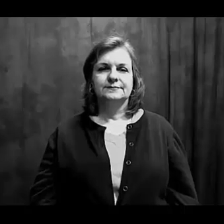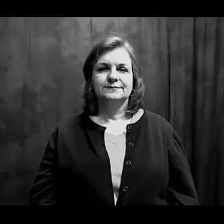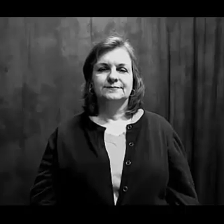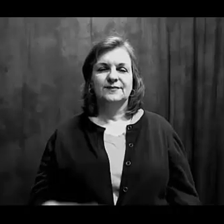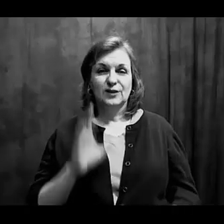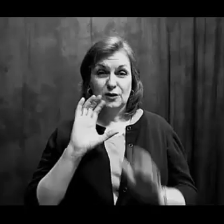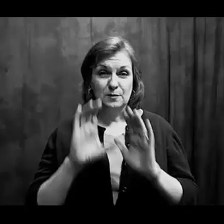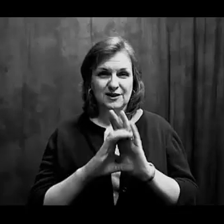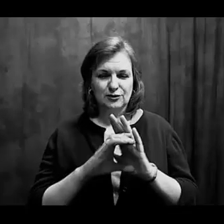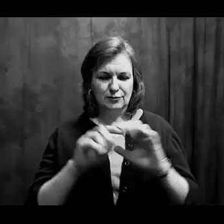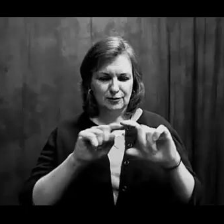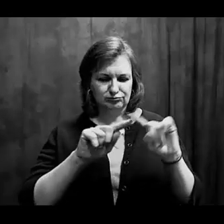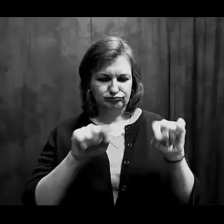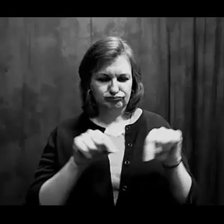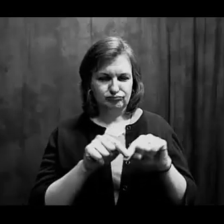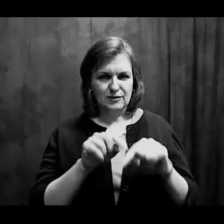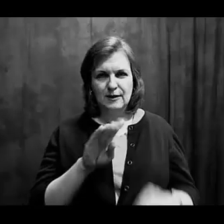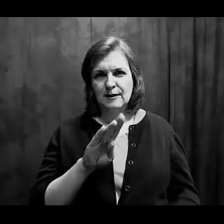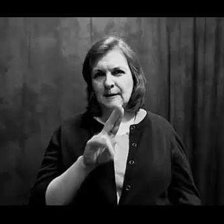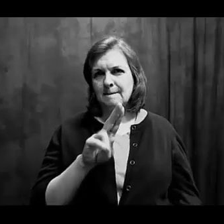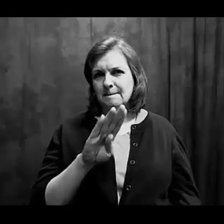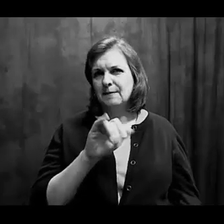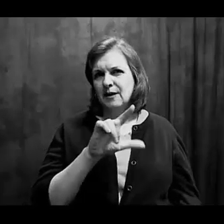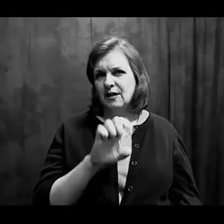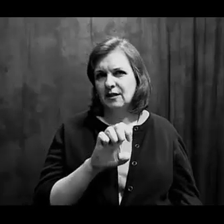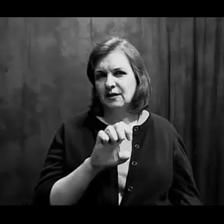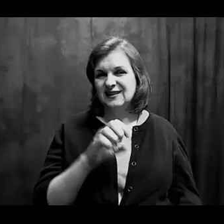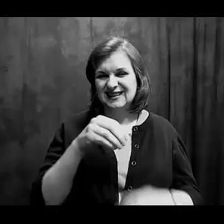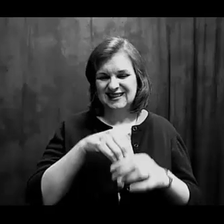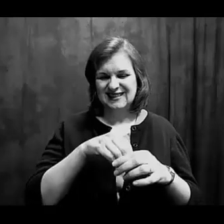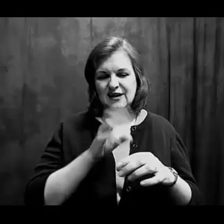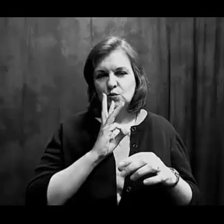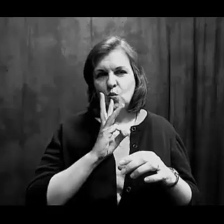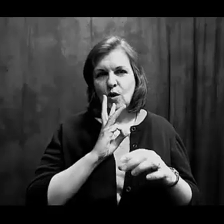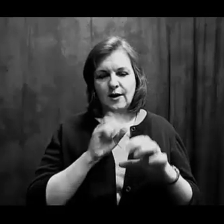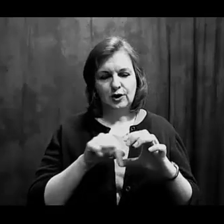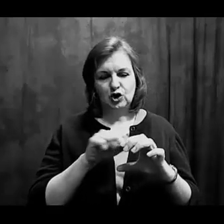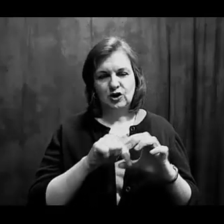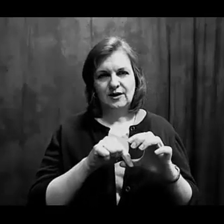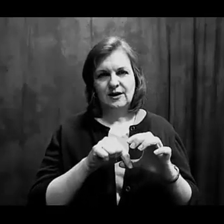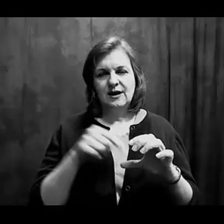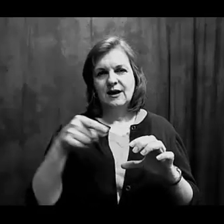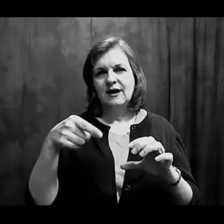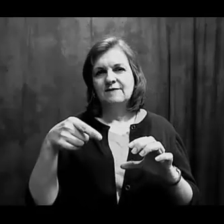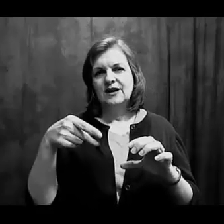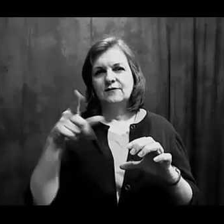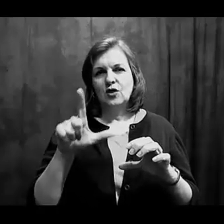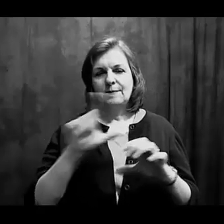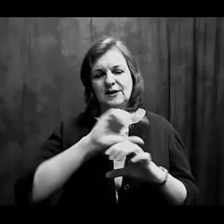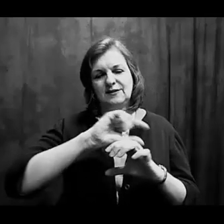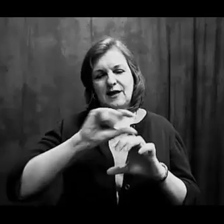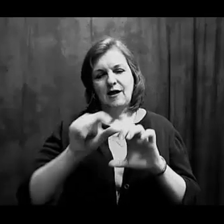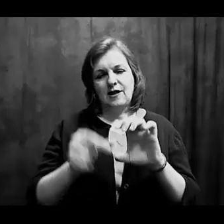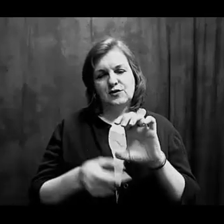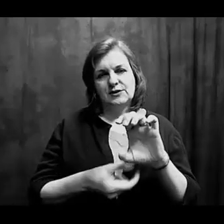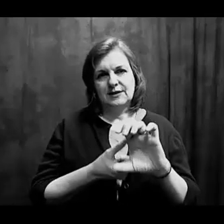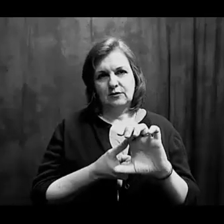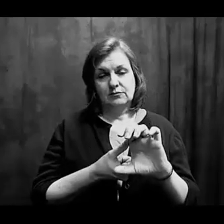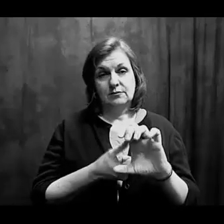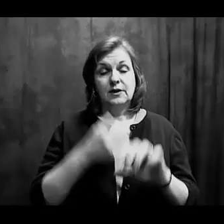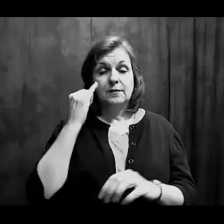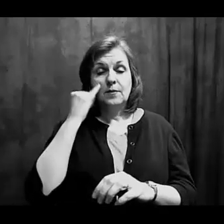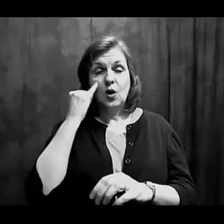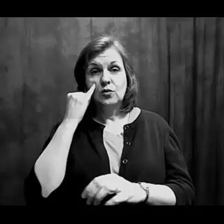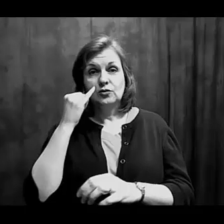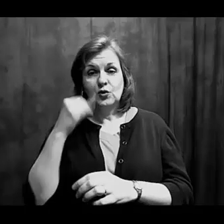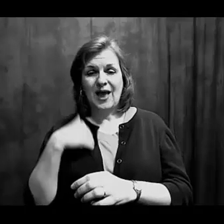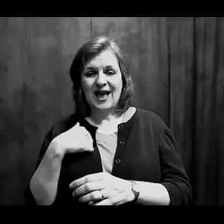this little bubble that I'm showing you here is actually water on the inside and phospholipids on the outside -- so if you put